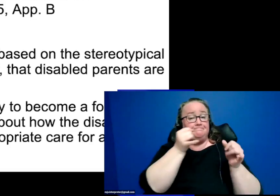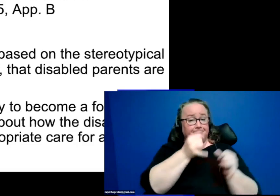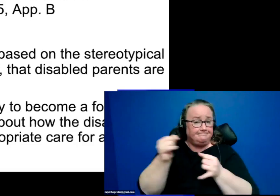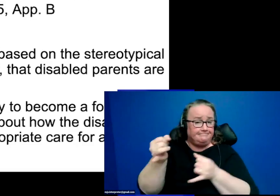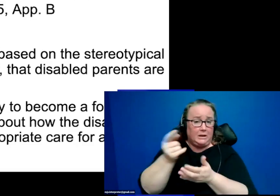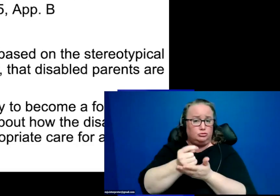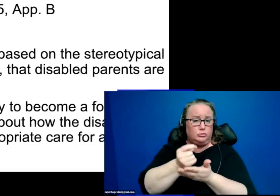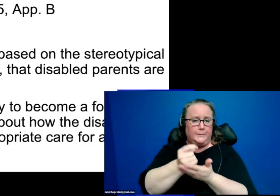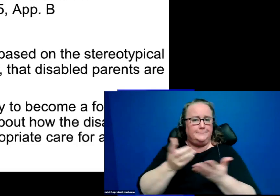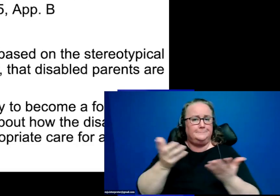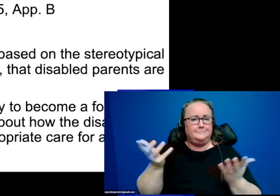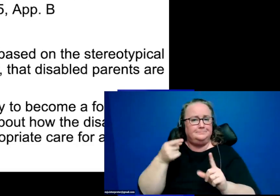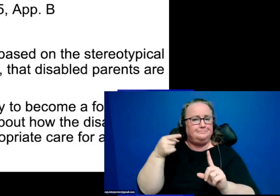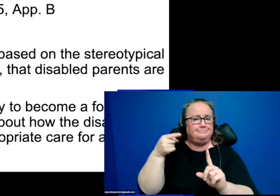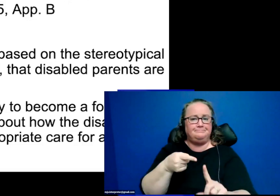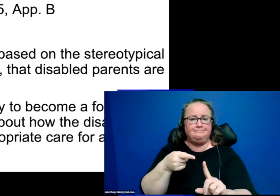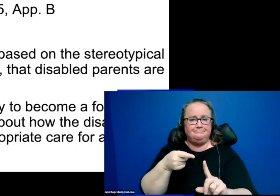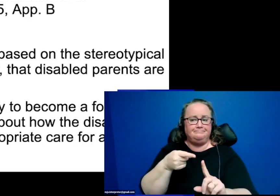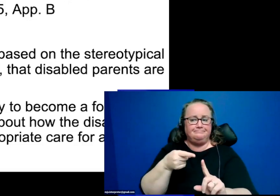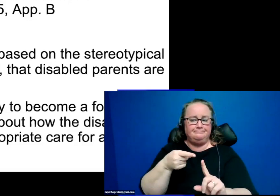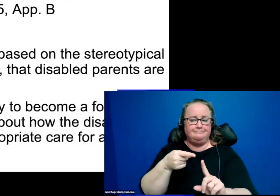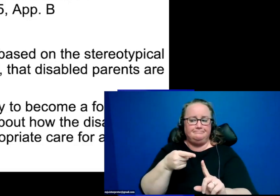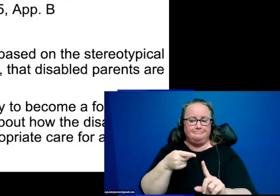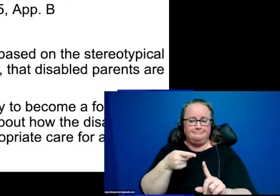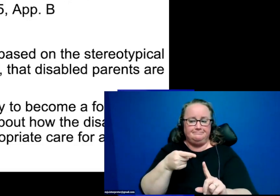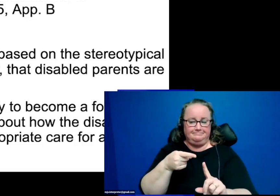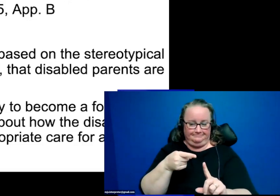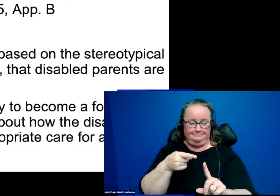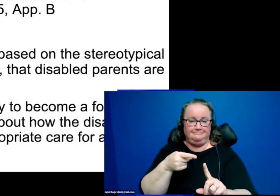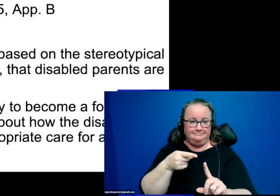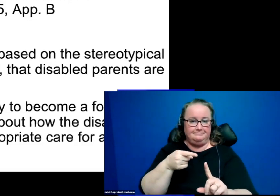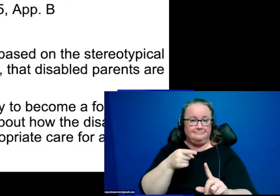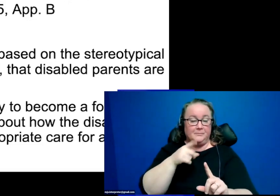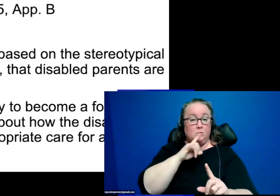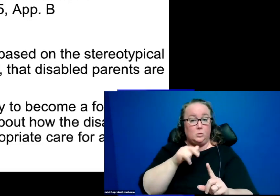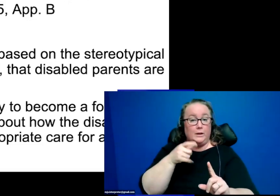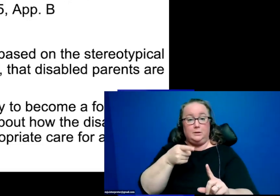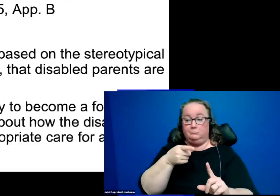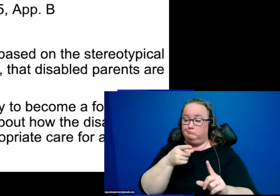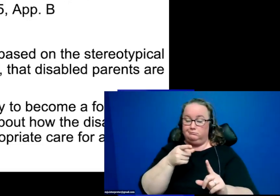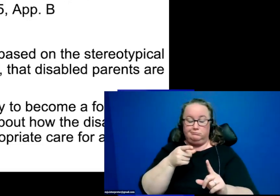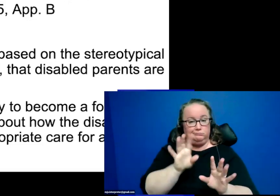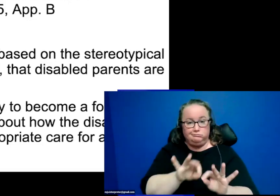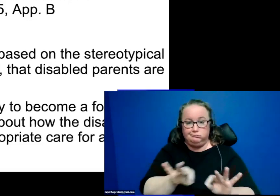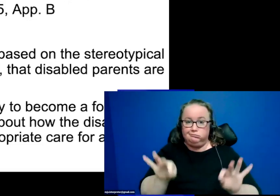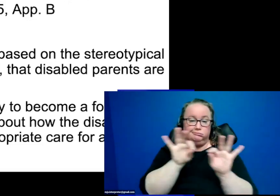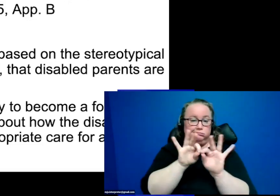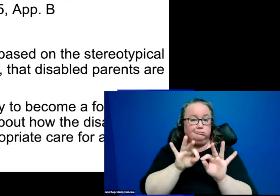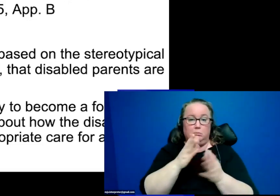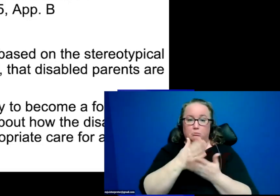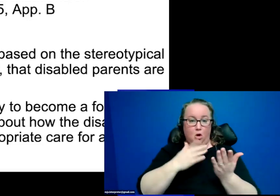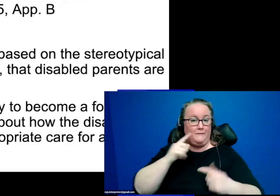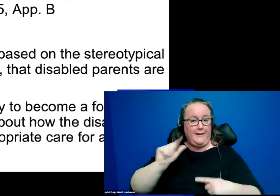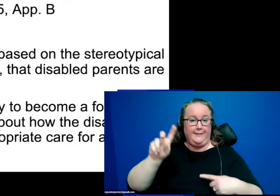is really sort of at the key of the ADA, I think, and what the individualized treatment mandate of